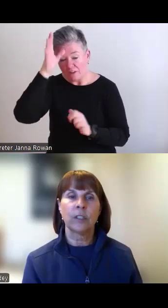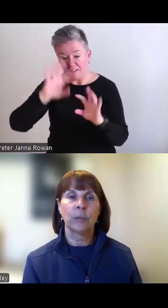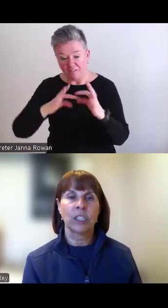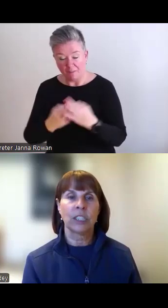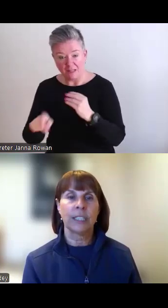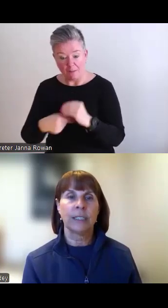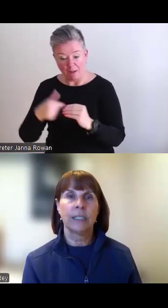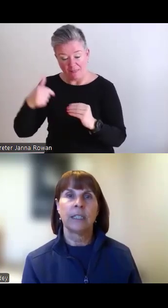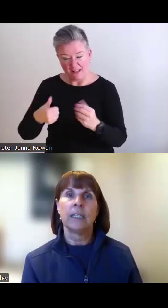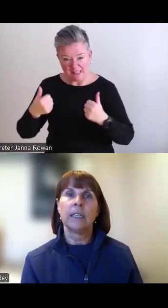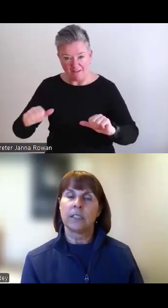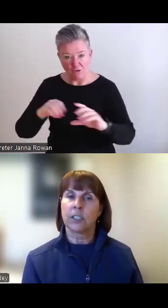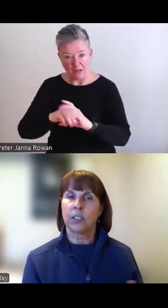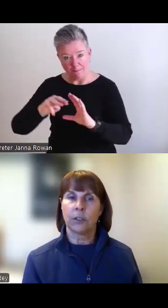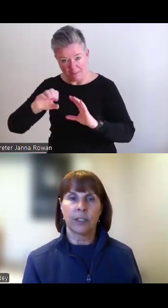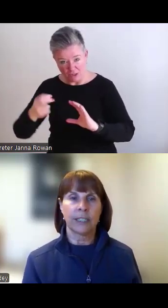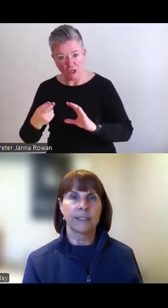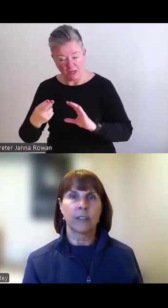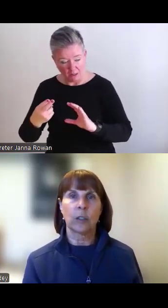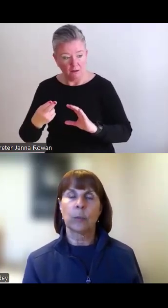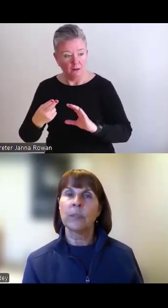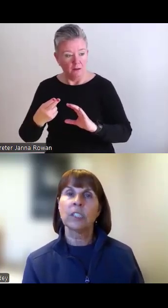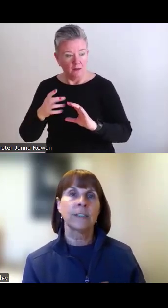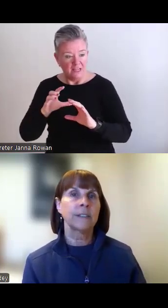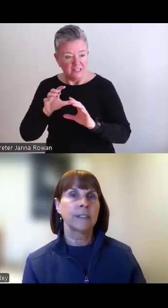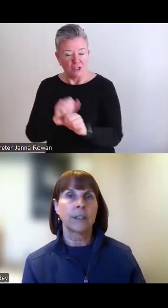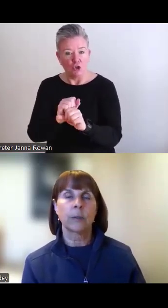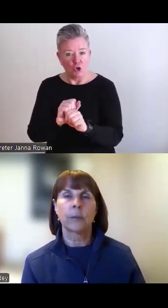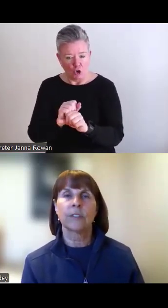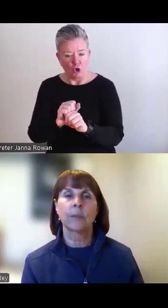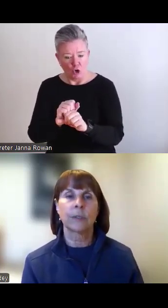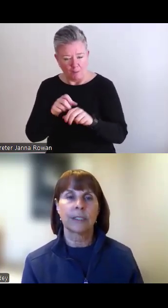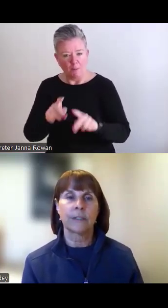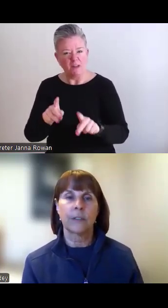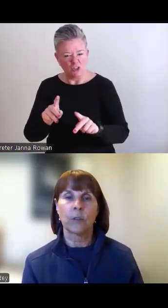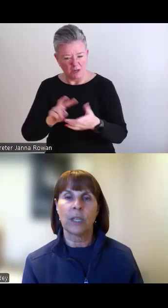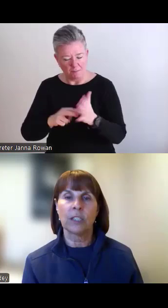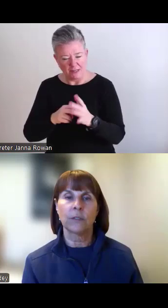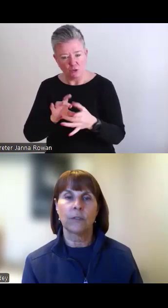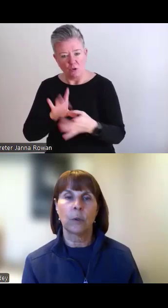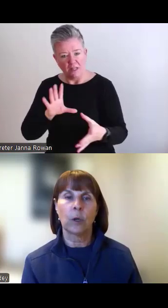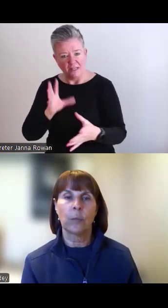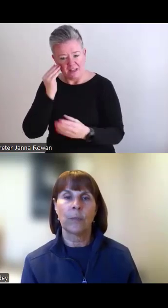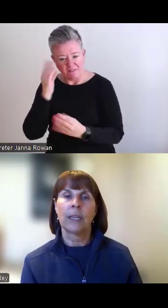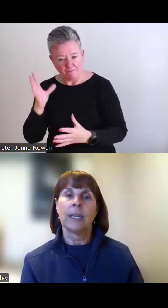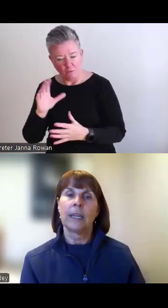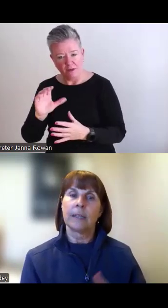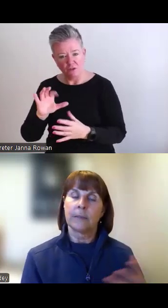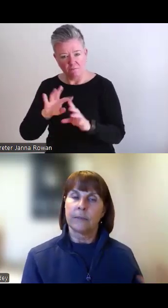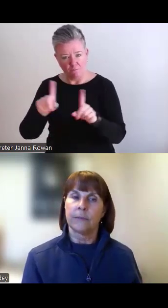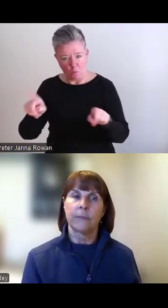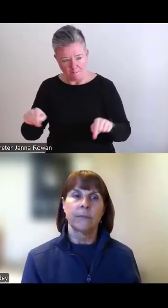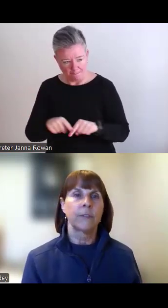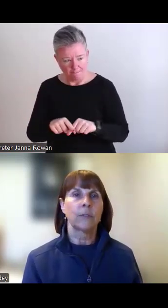effort in Michigan. Secure necessary permissions. In other words, the release of information form.